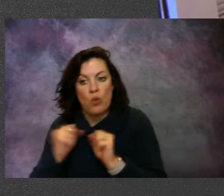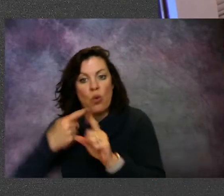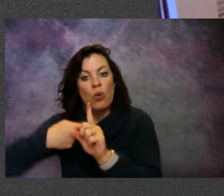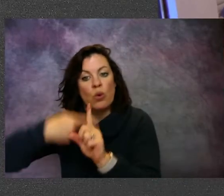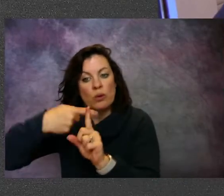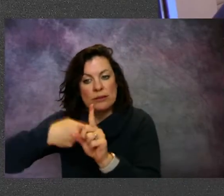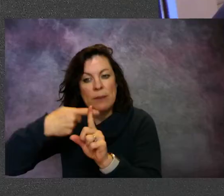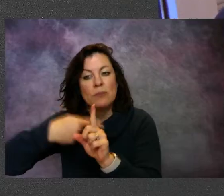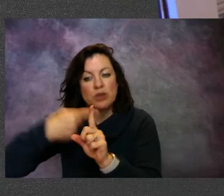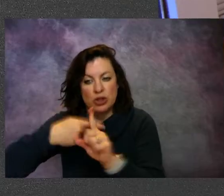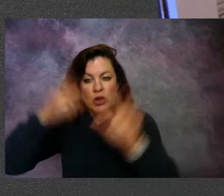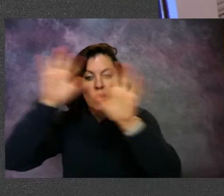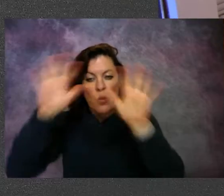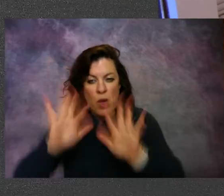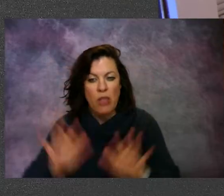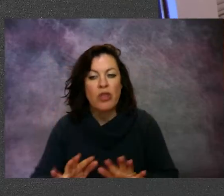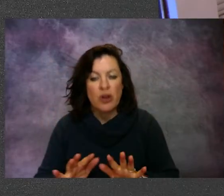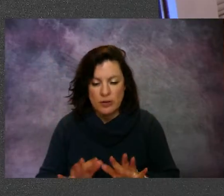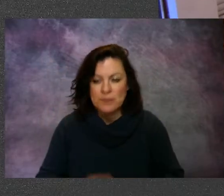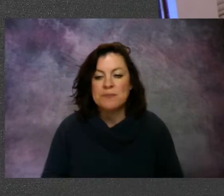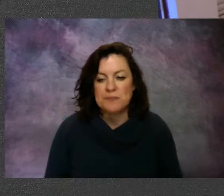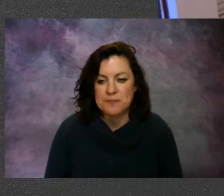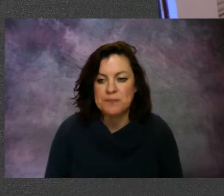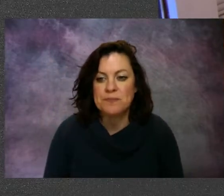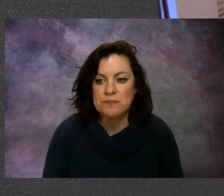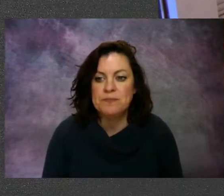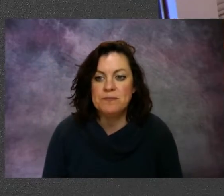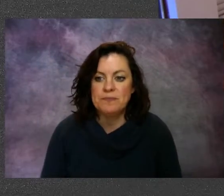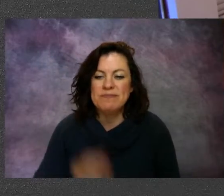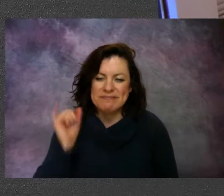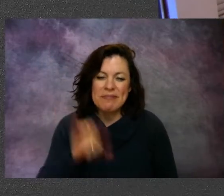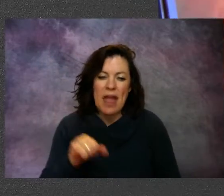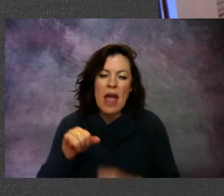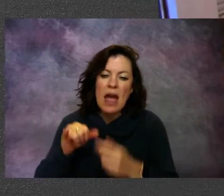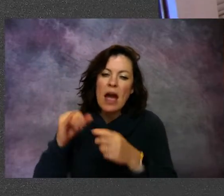is going to be about the weather. It is a cloud and a rainbow.